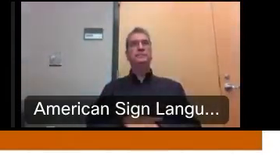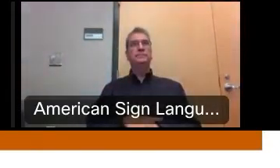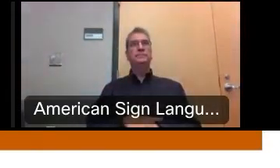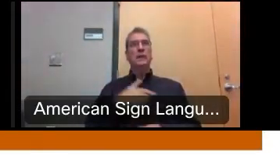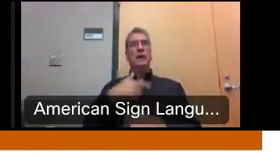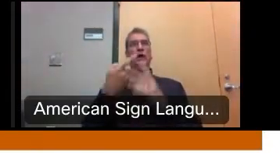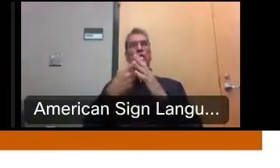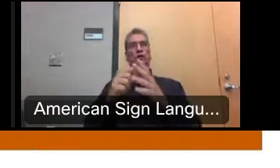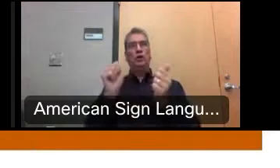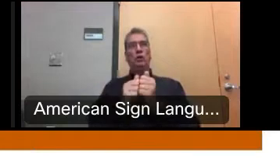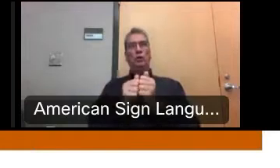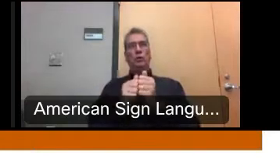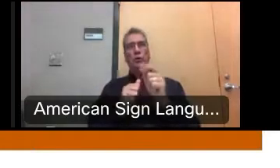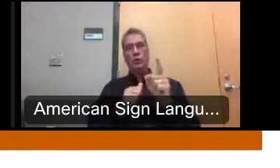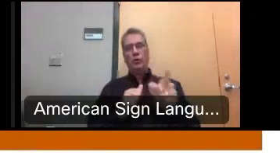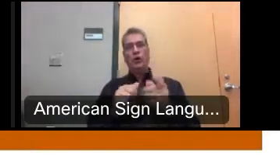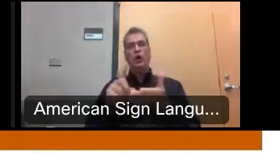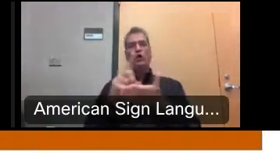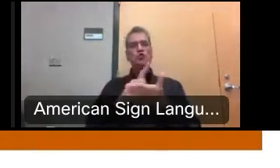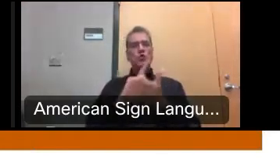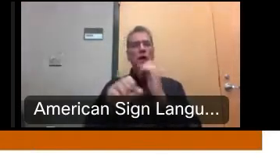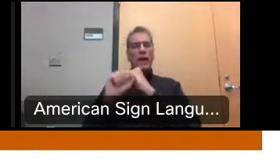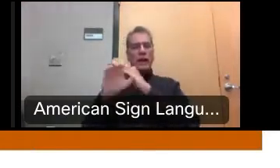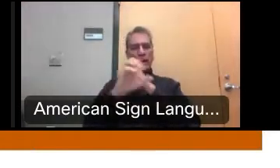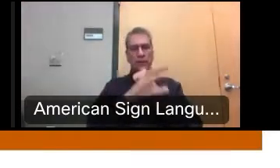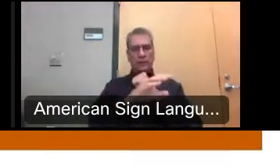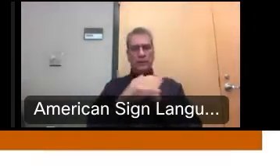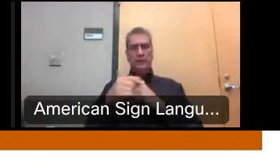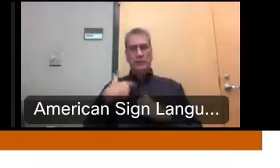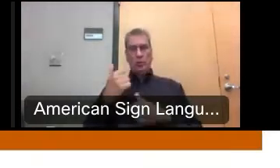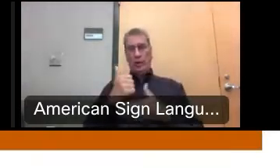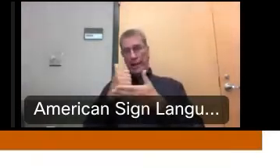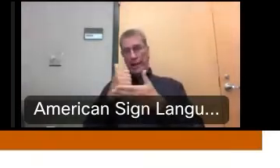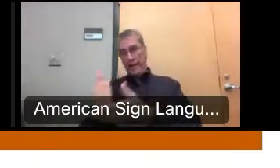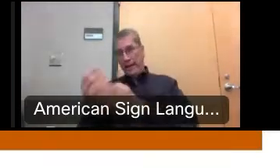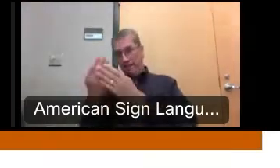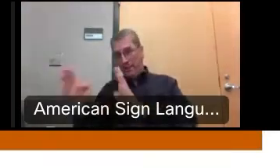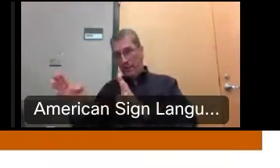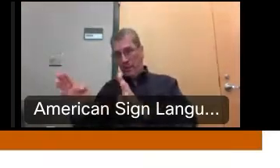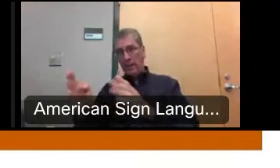Because if I cared about health literacy, and I wanted to keep a job in a school of advertising, this is like, a logical thing to look at.